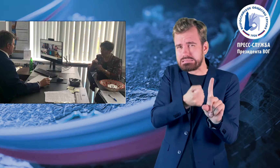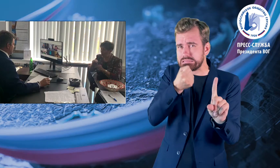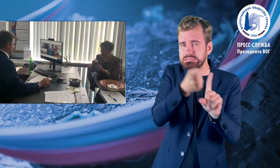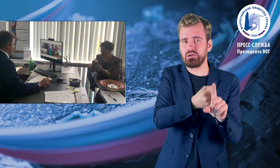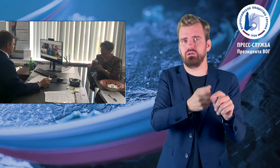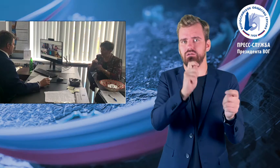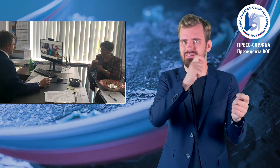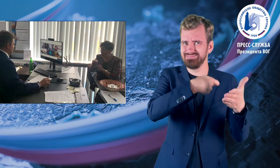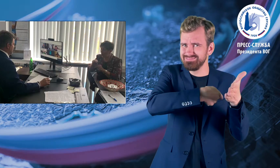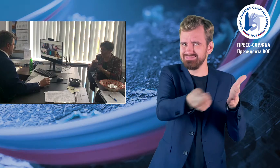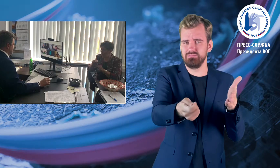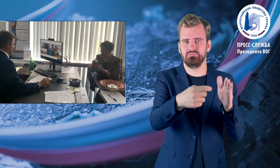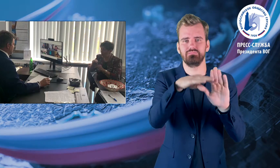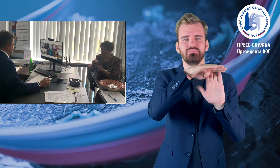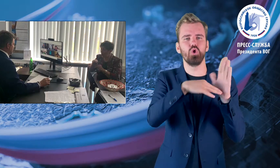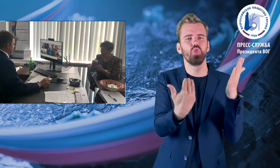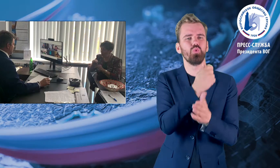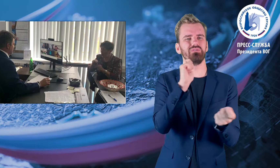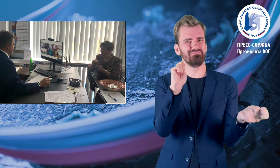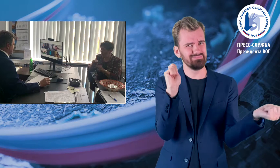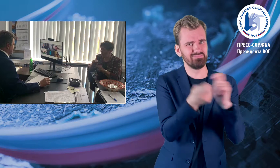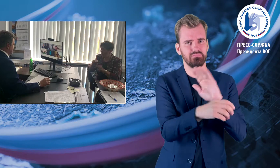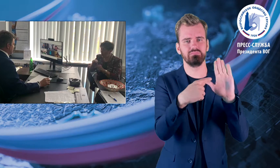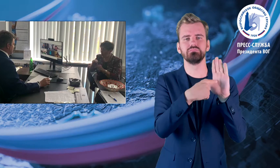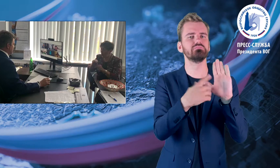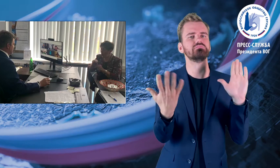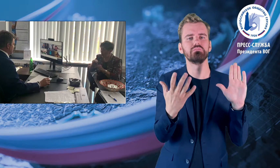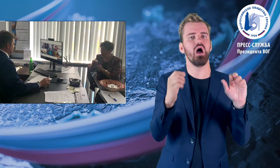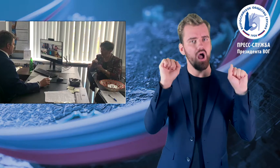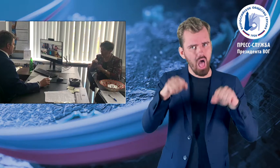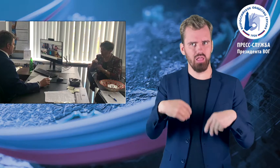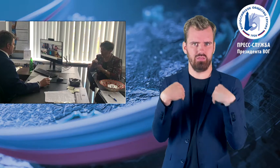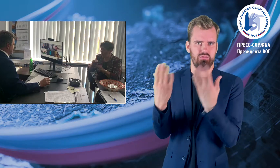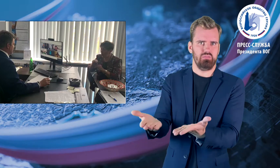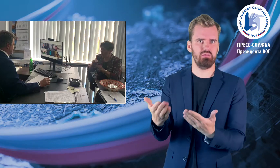managed with great difficulty to amend the order